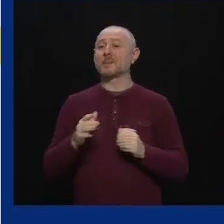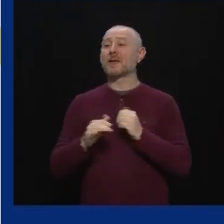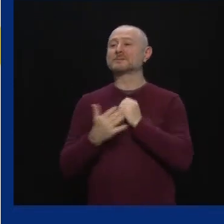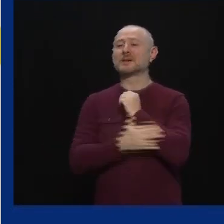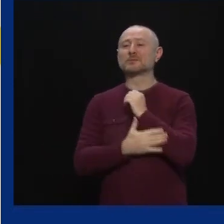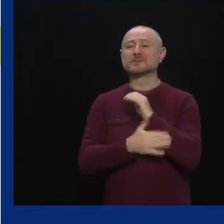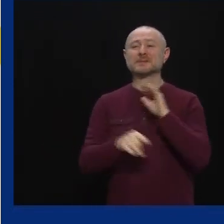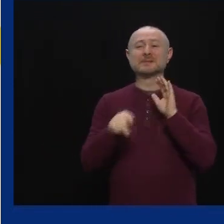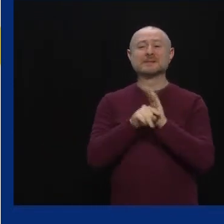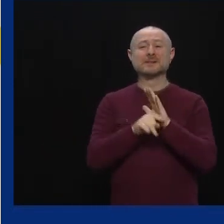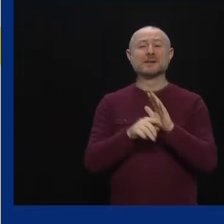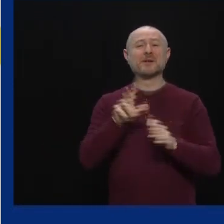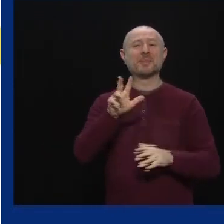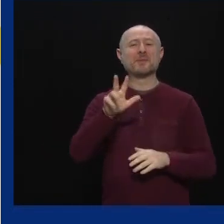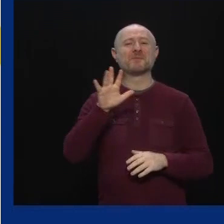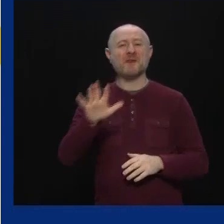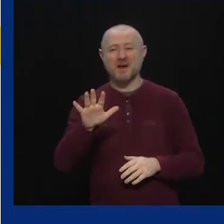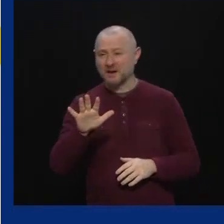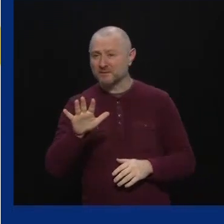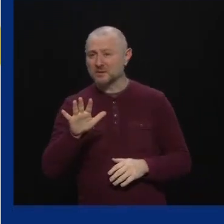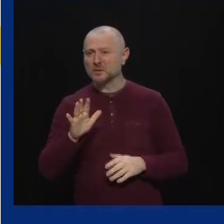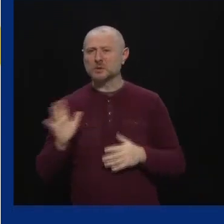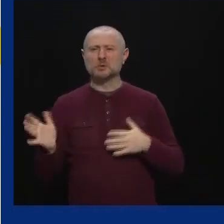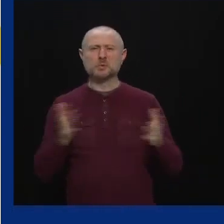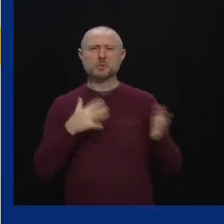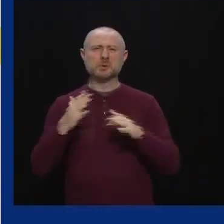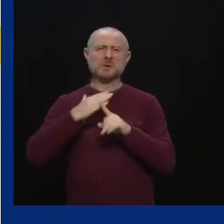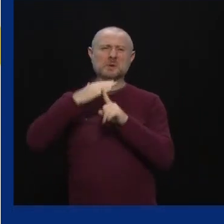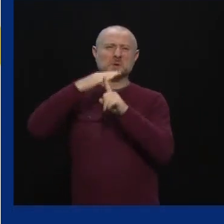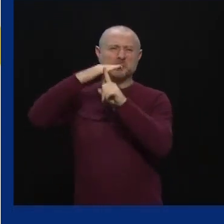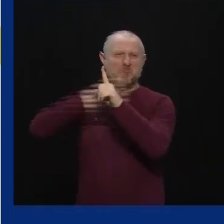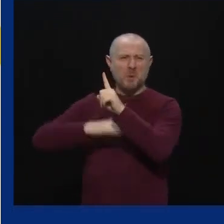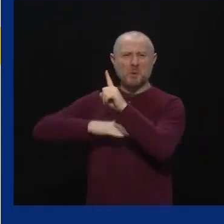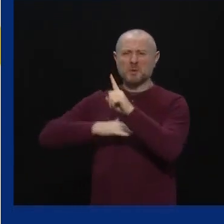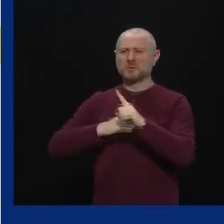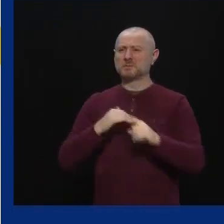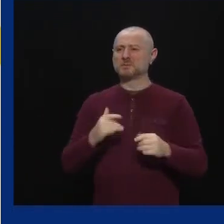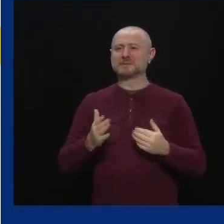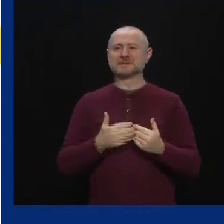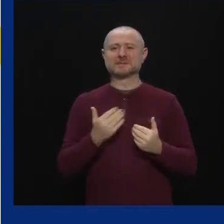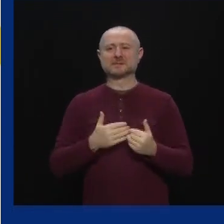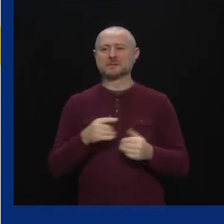NEGATIVE TEENS. UP IN THE NORTH COUNTRY, WE'VE GOT WIND CHILL IN THE NEGATIVE